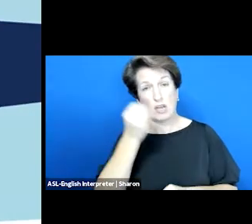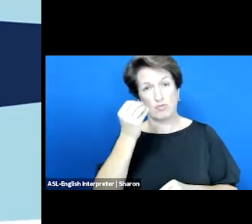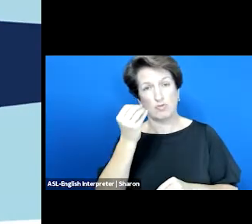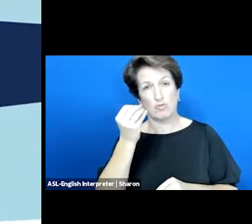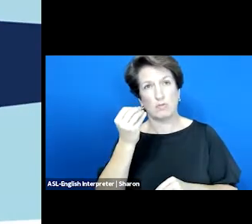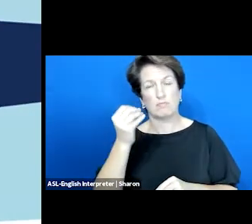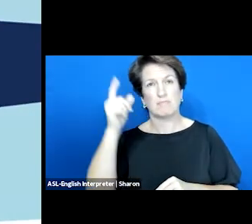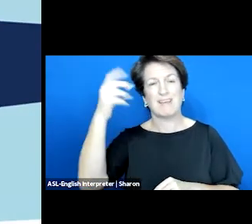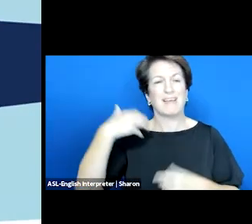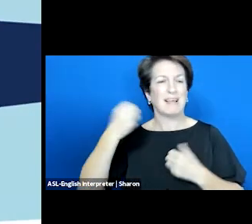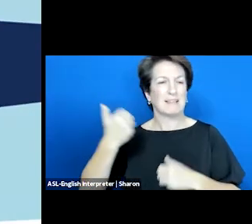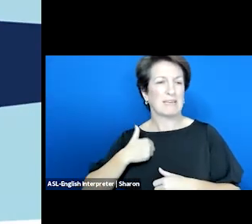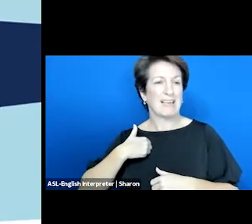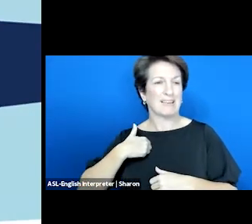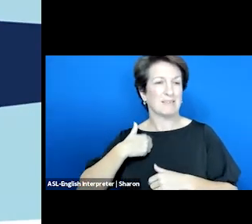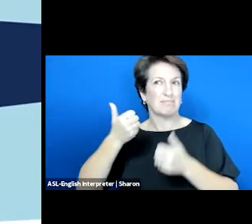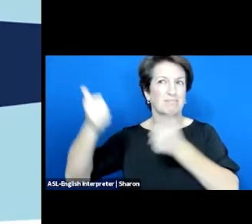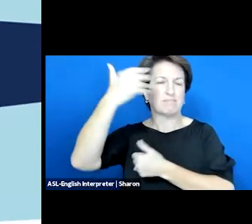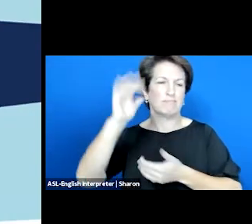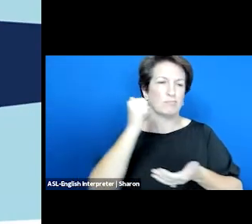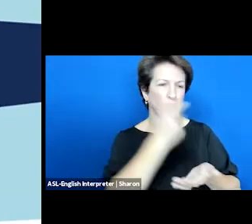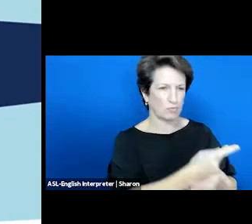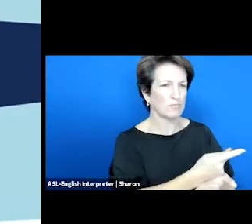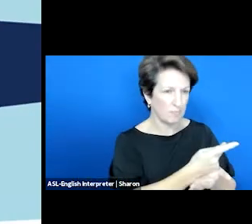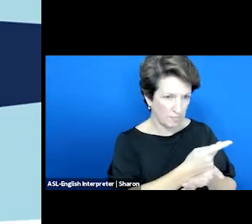happened quite quickly, many people volunteered to join the clinical trials and they were